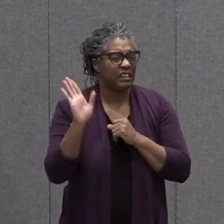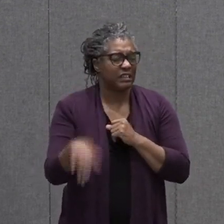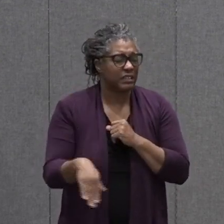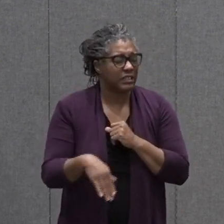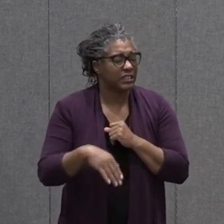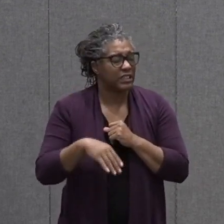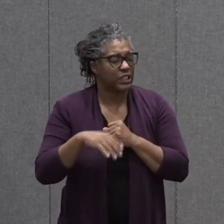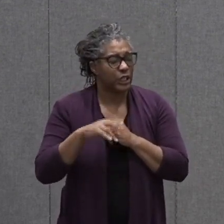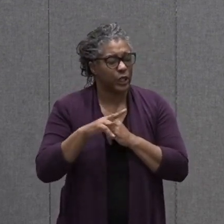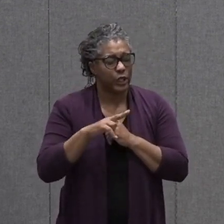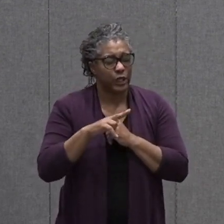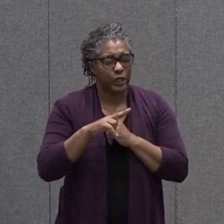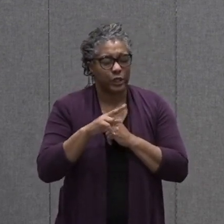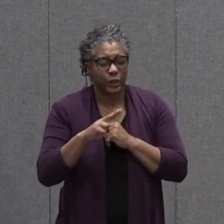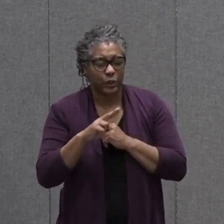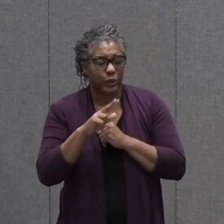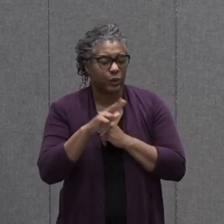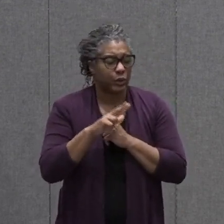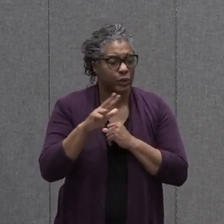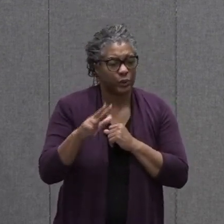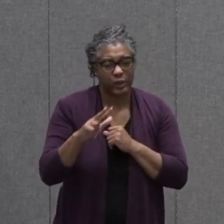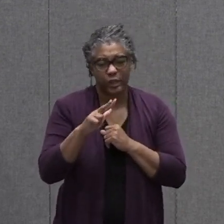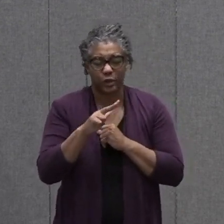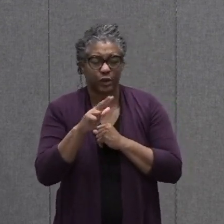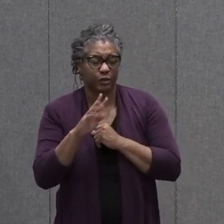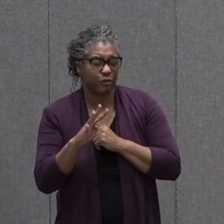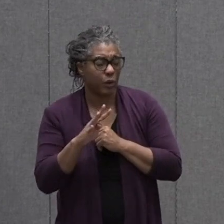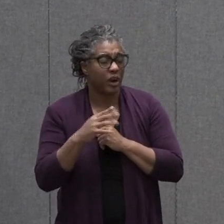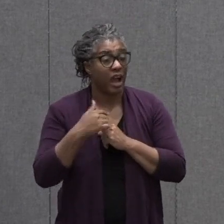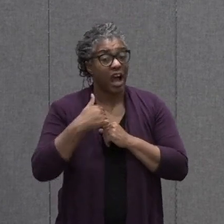sh, I'm counting my jumps," said Meatball.